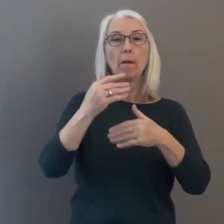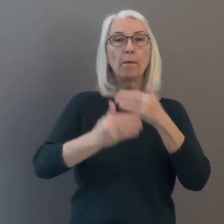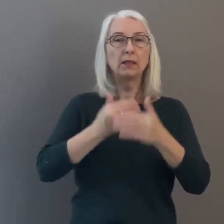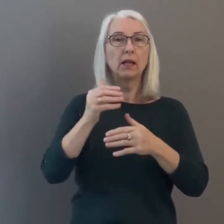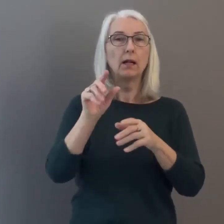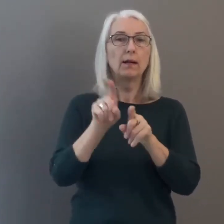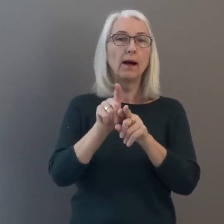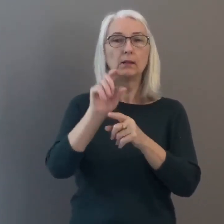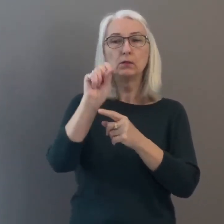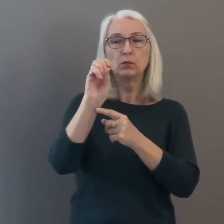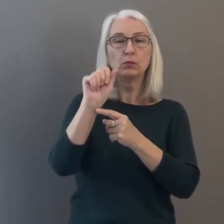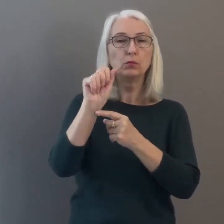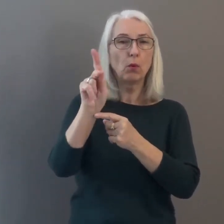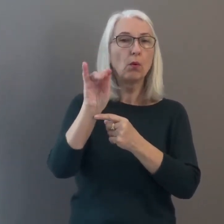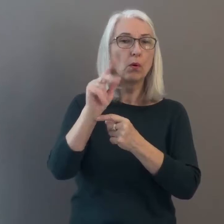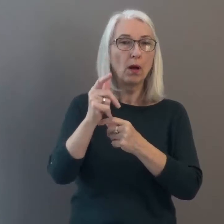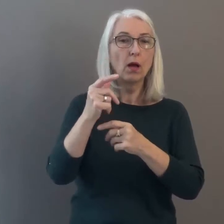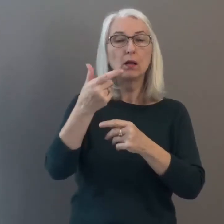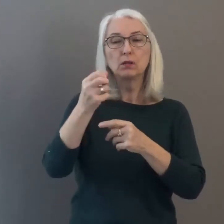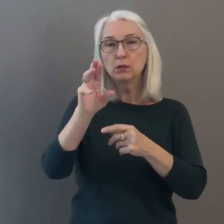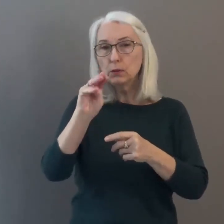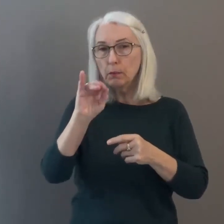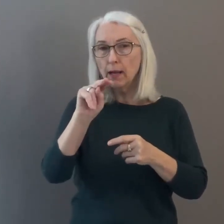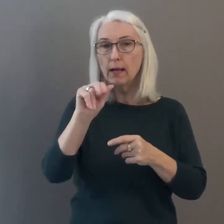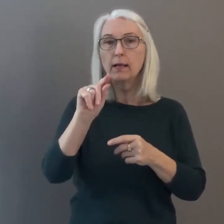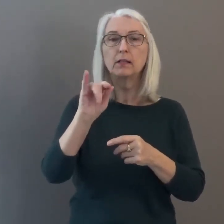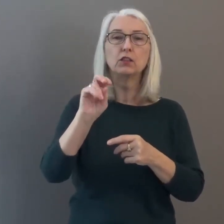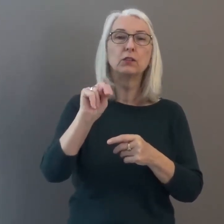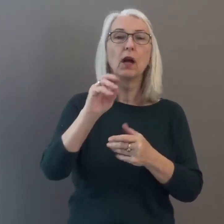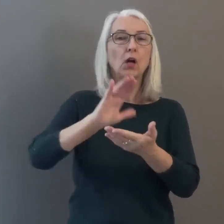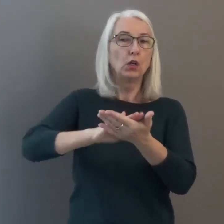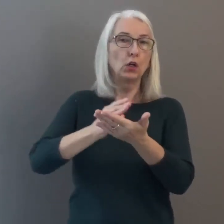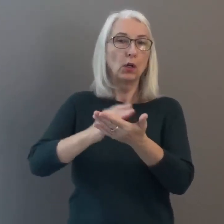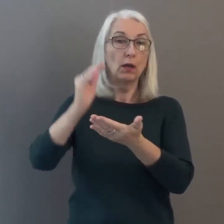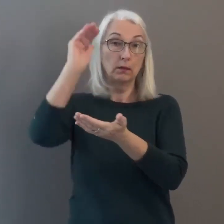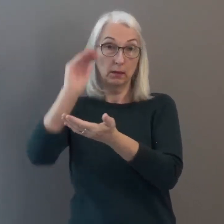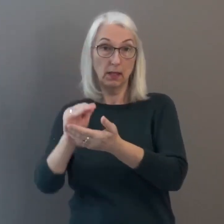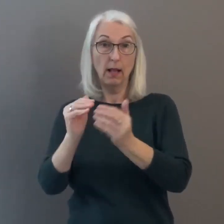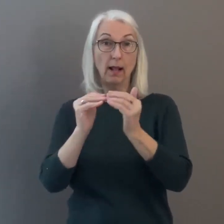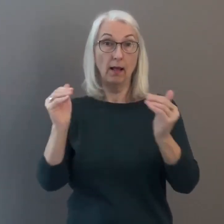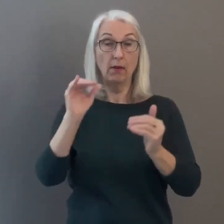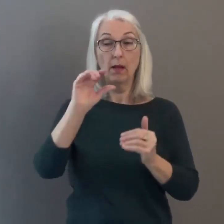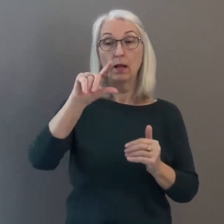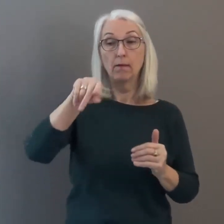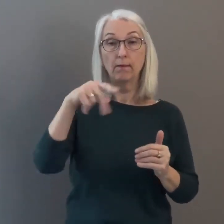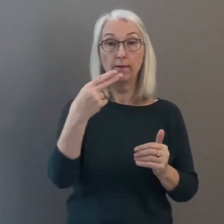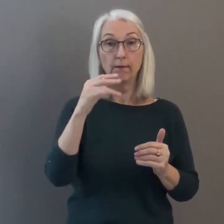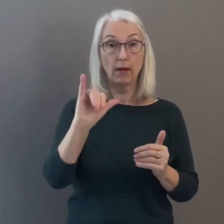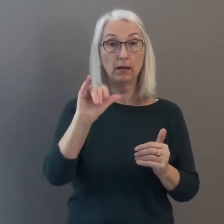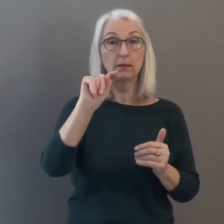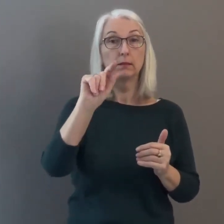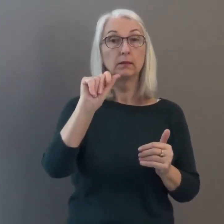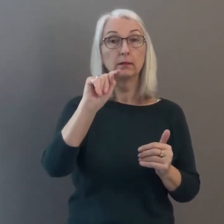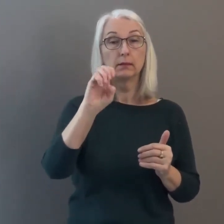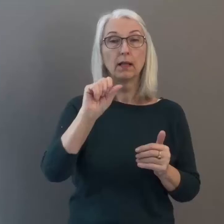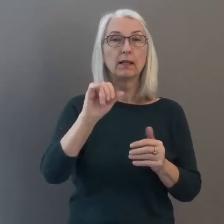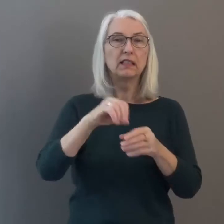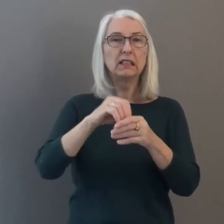Processes like soaking, germination and cooking reduce the level of phytates in